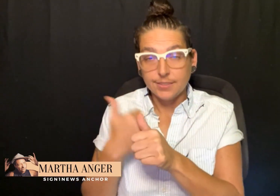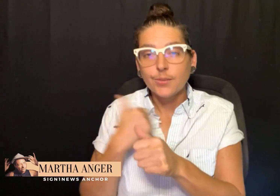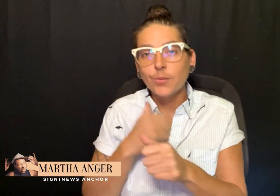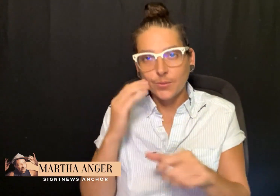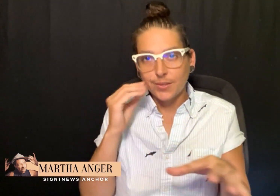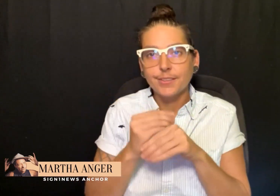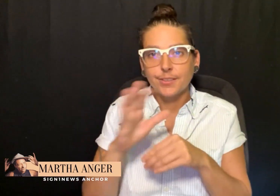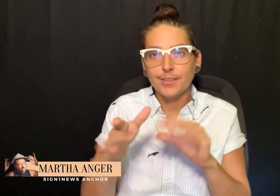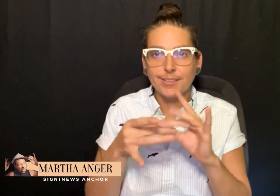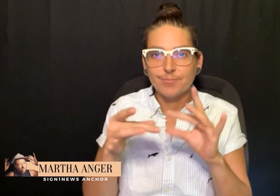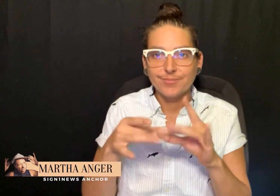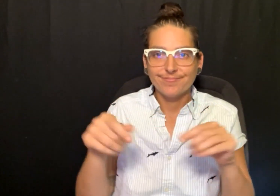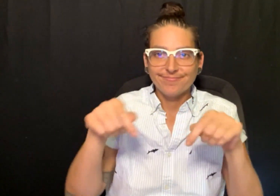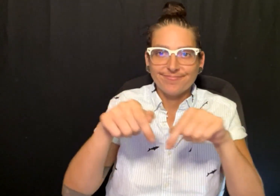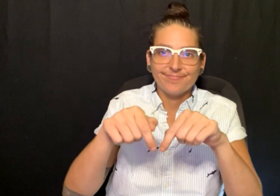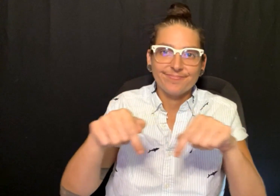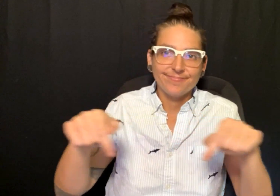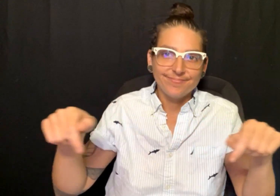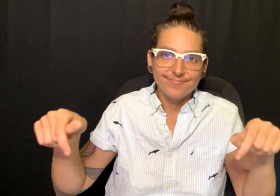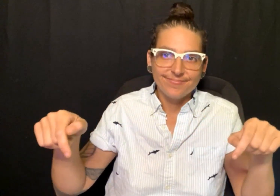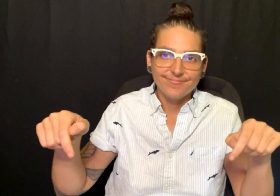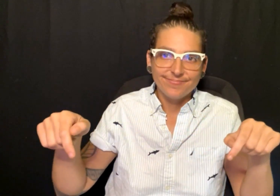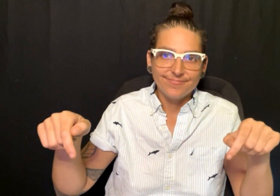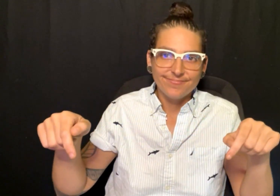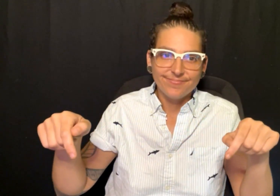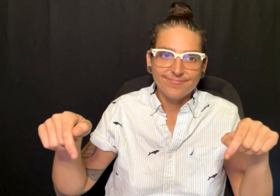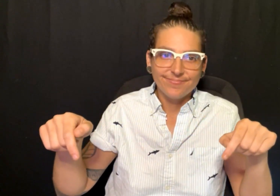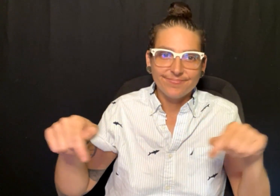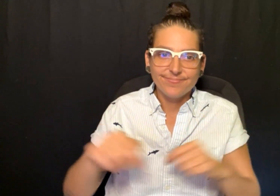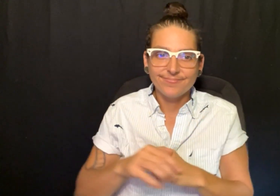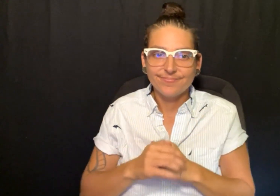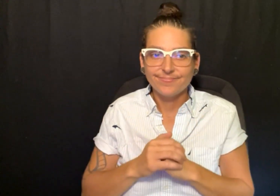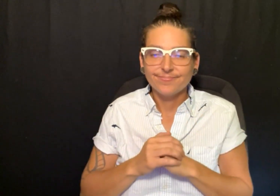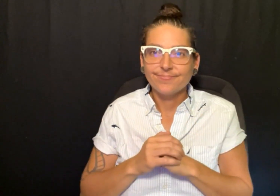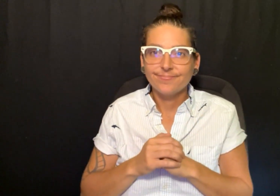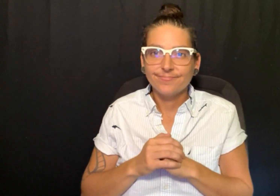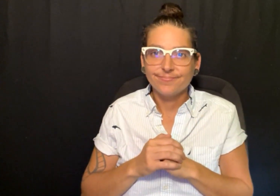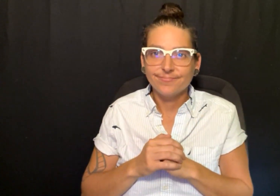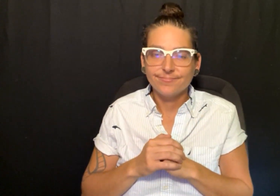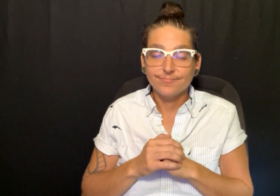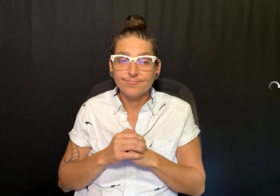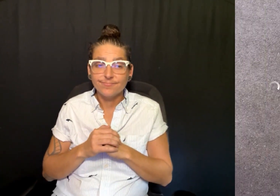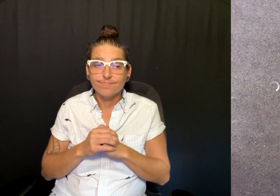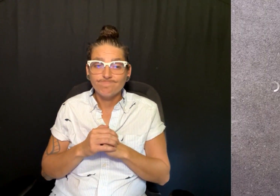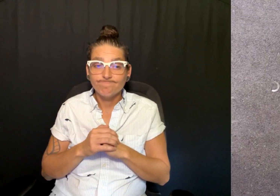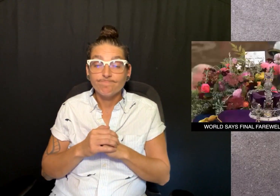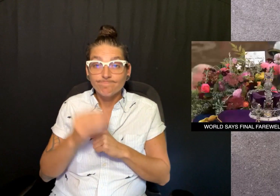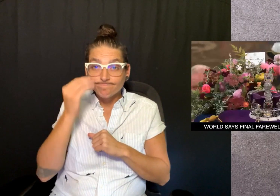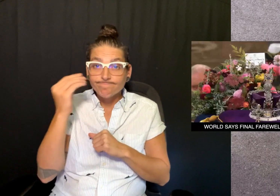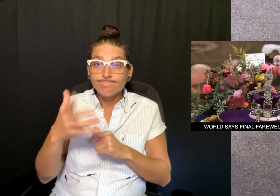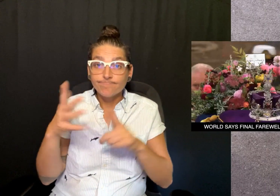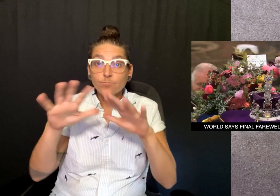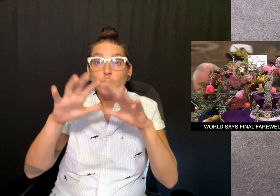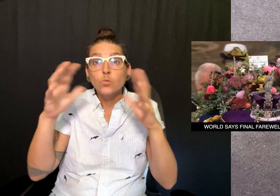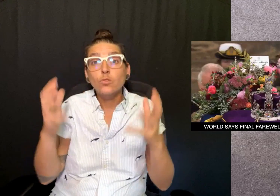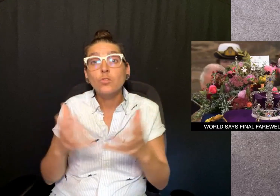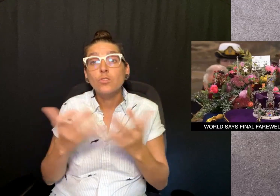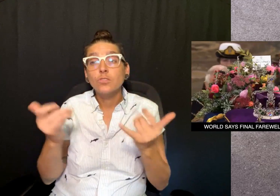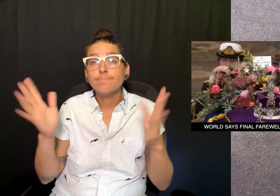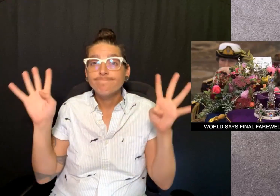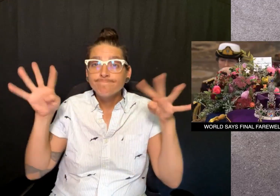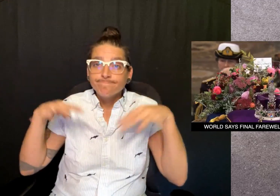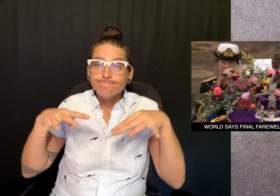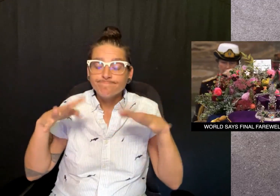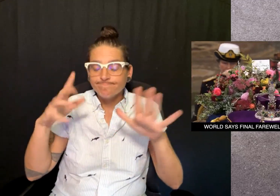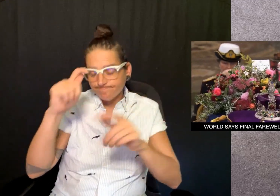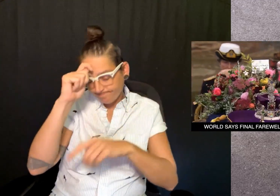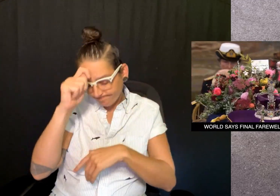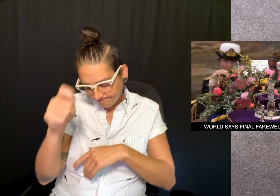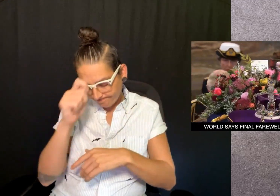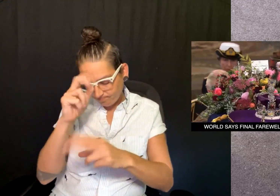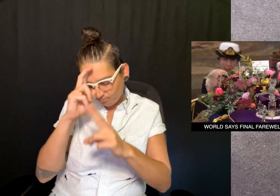may add it at the bottom of the screen the world paid its final respects to Queen